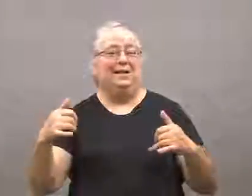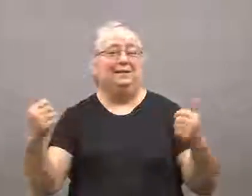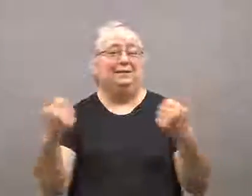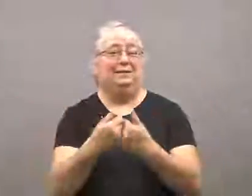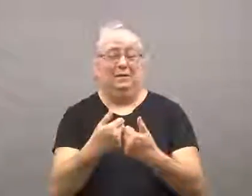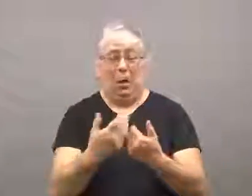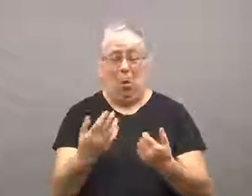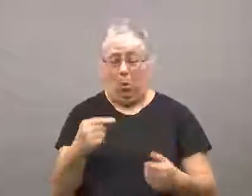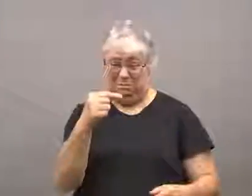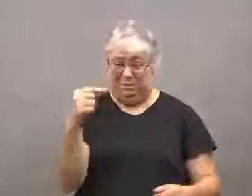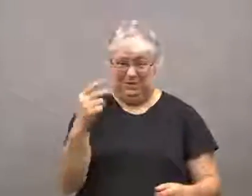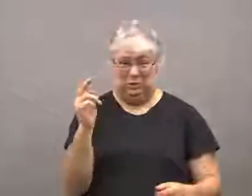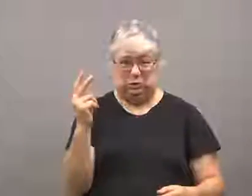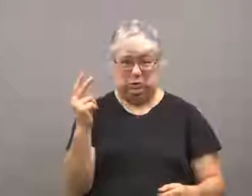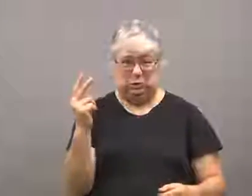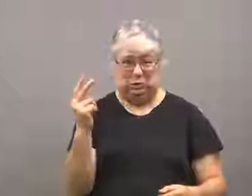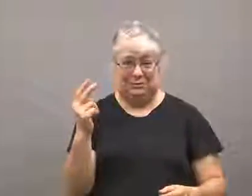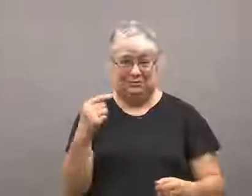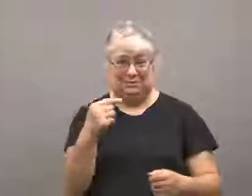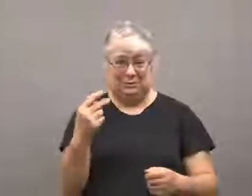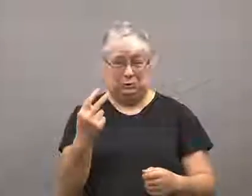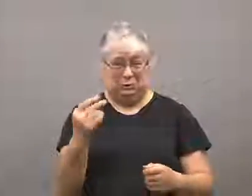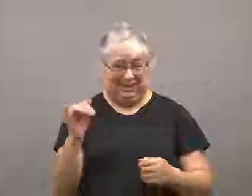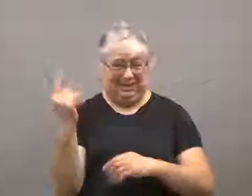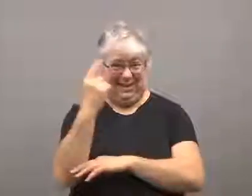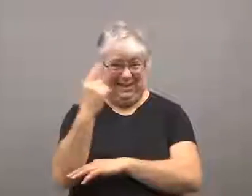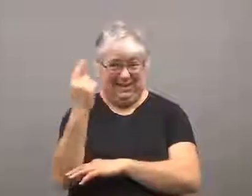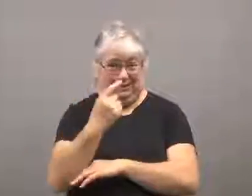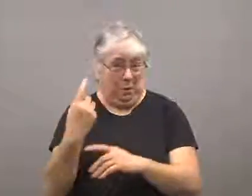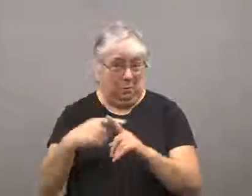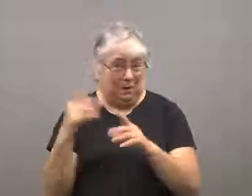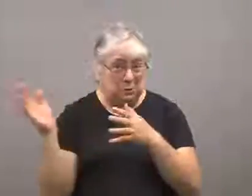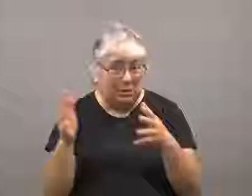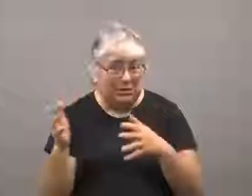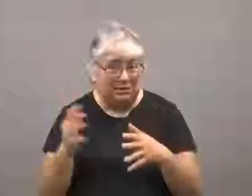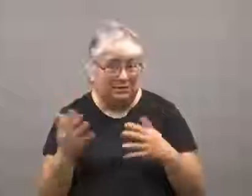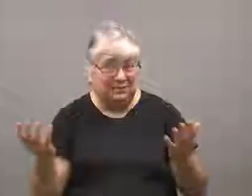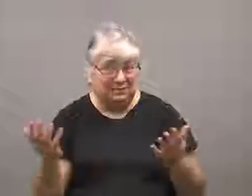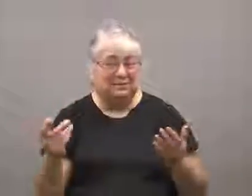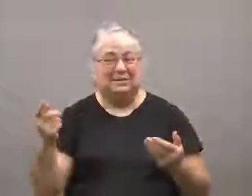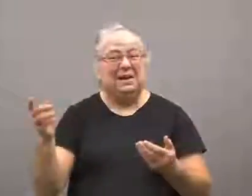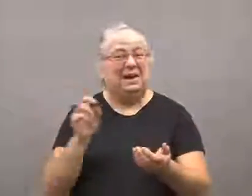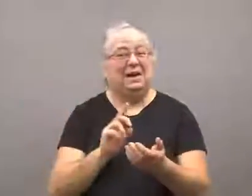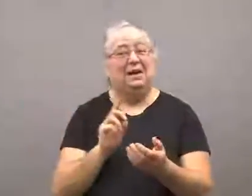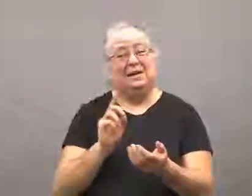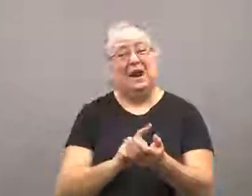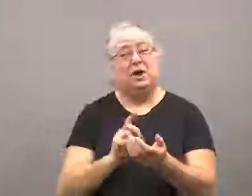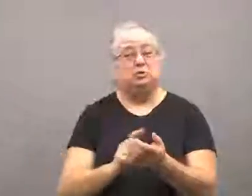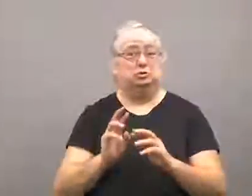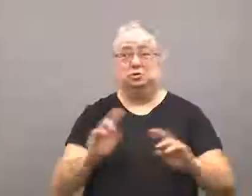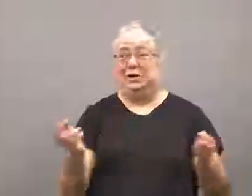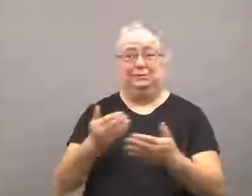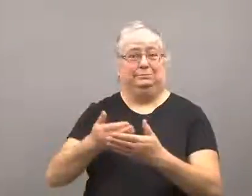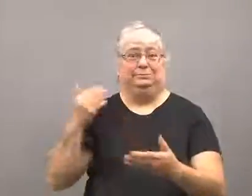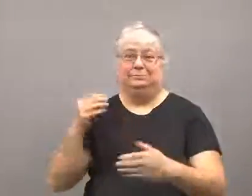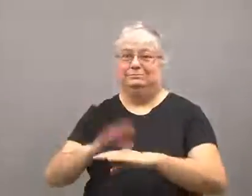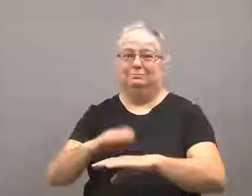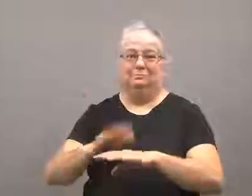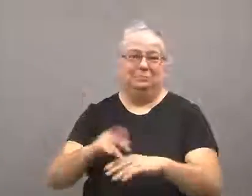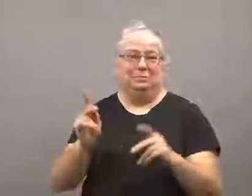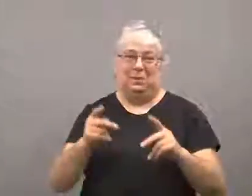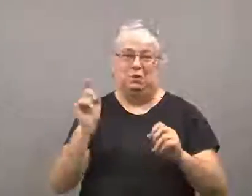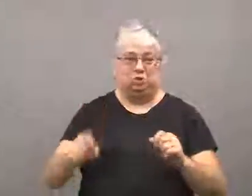Daytime temps in Wisconsin were to be -2, not counting the wind chill.